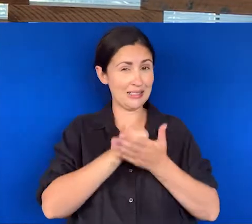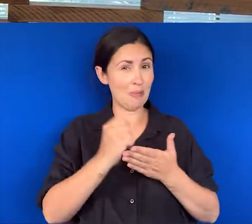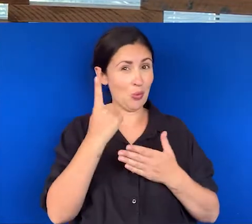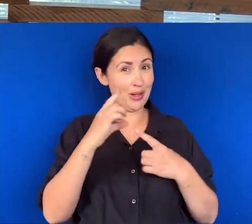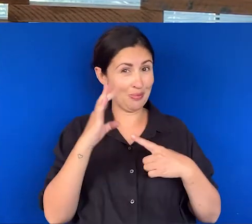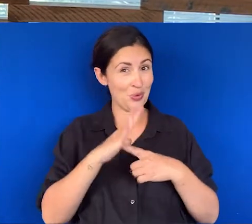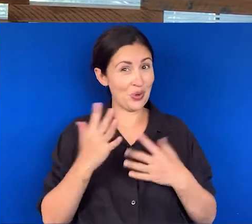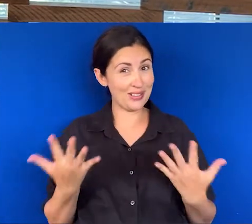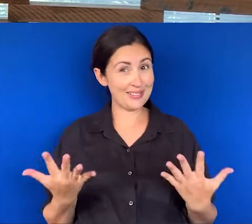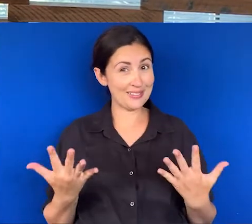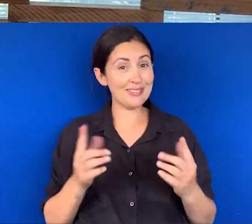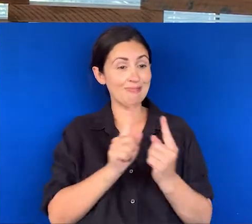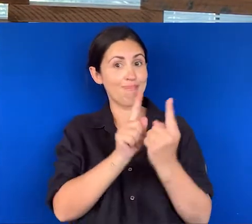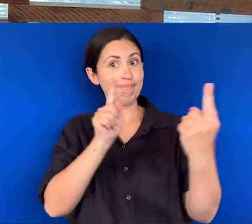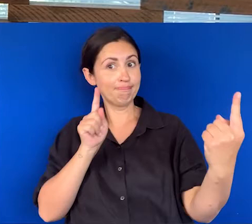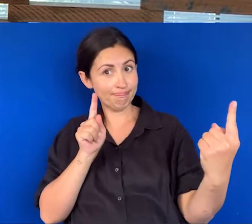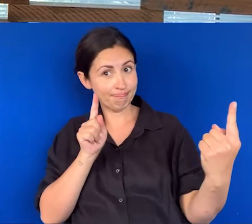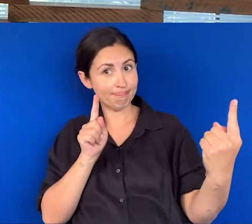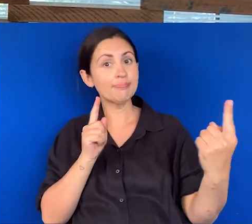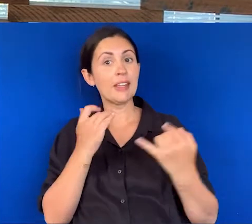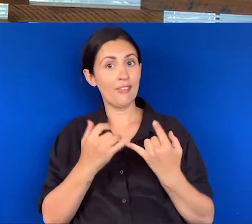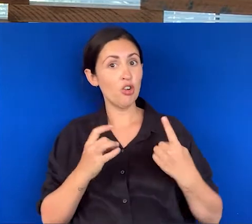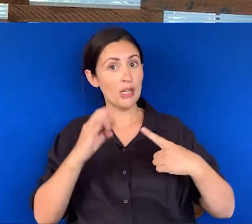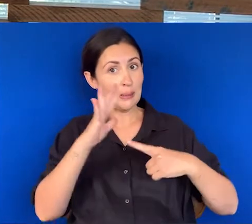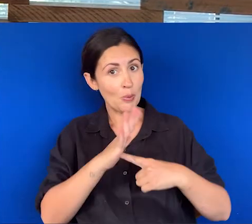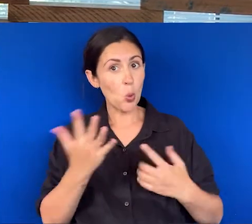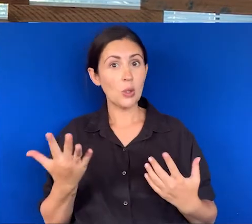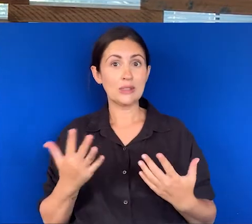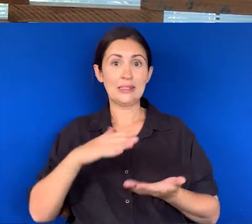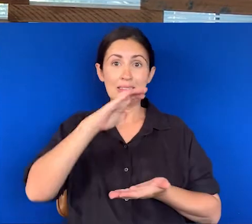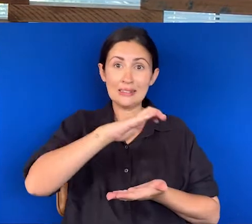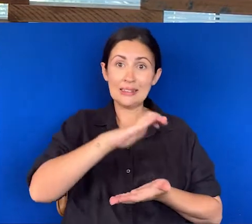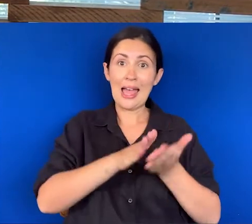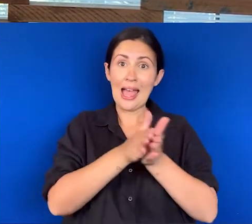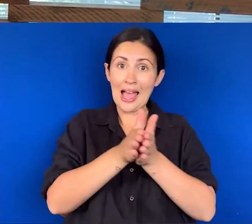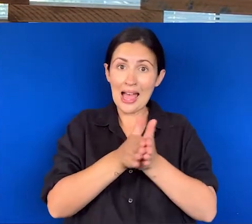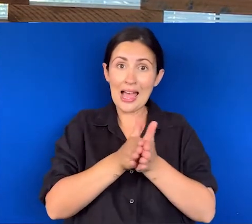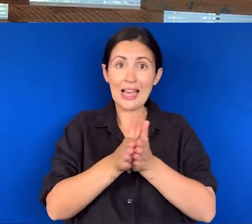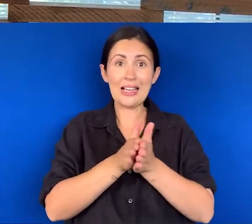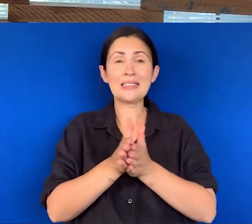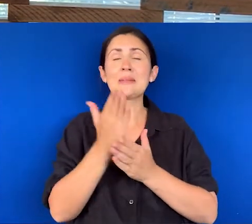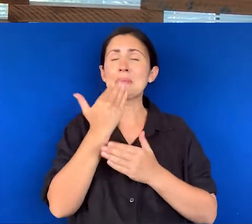the social distancing where you can and all of the hygiene and things that we know are so important.